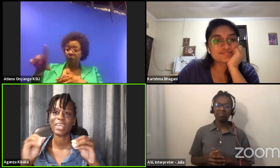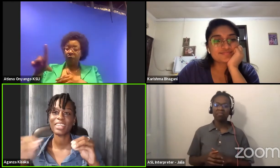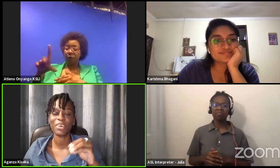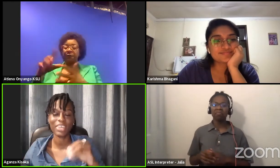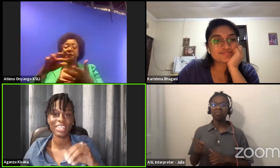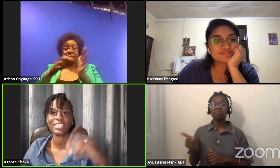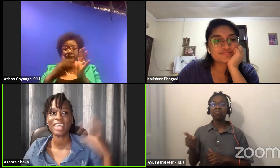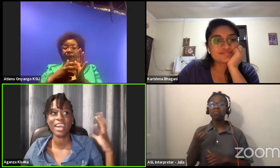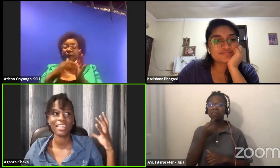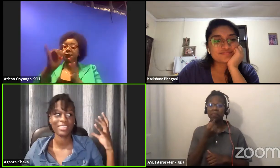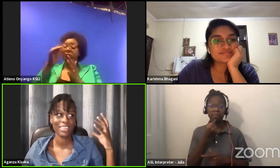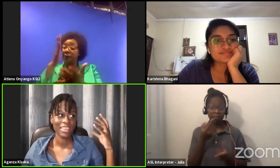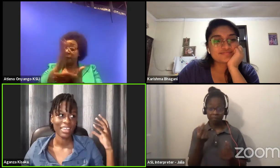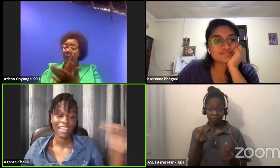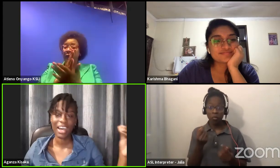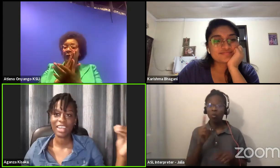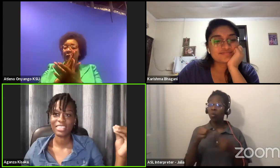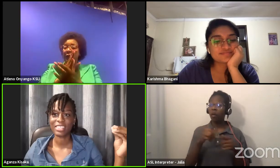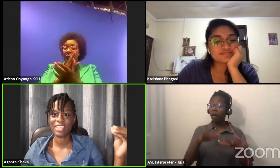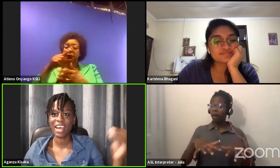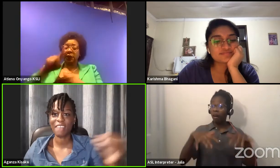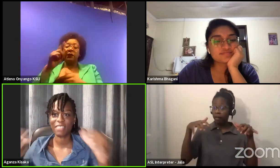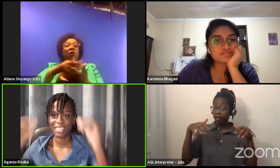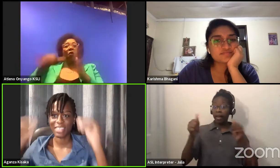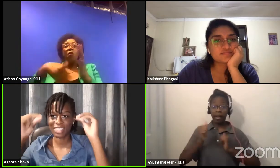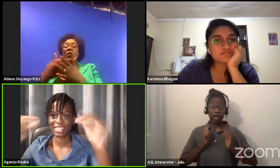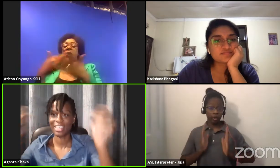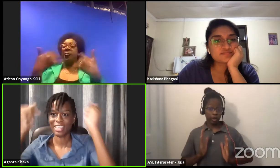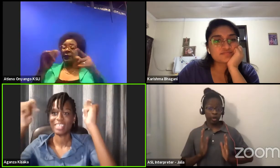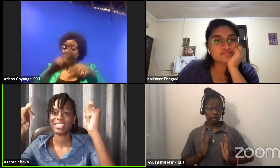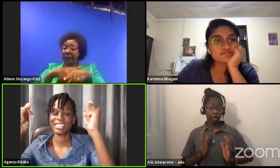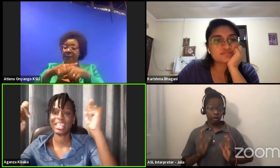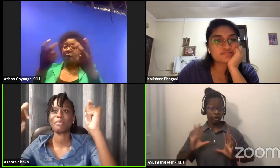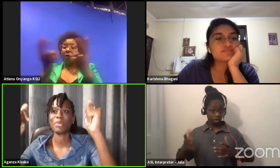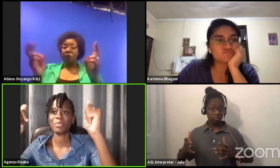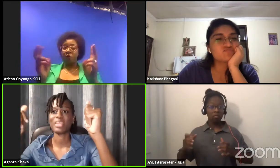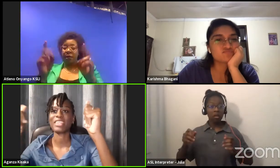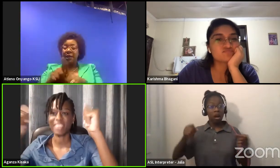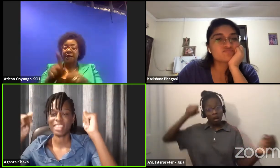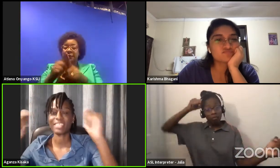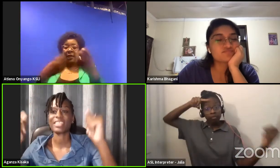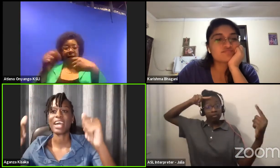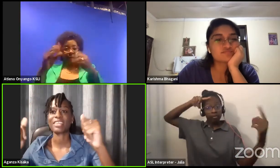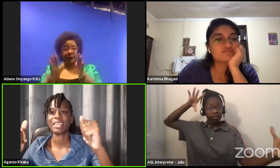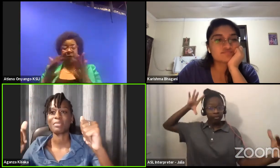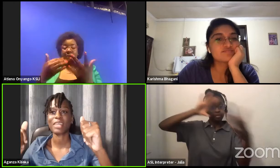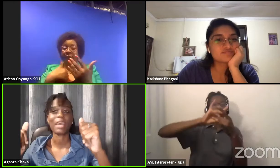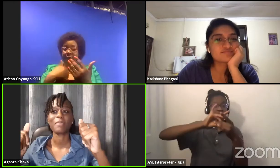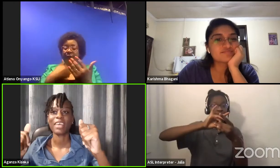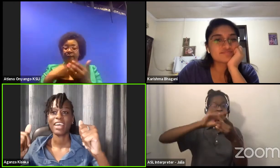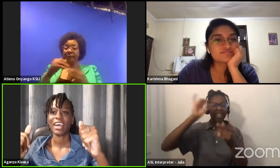when the audience and the actors have this zing moment at the exact same time.